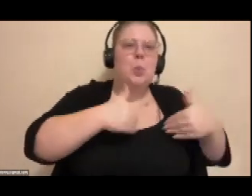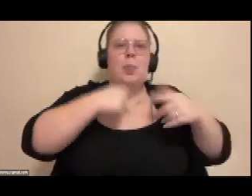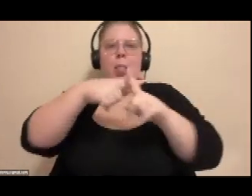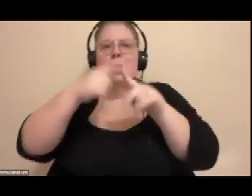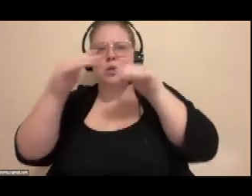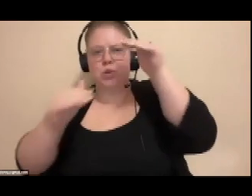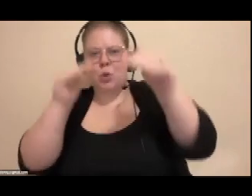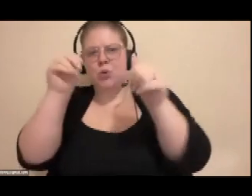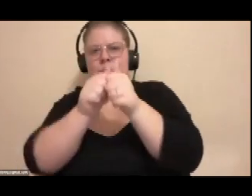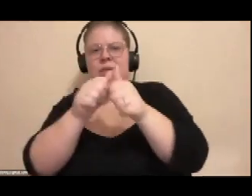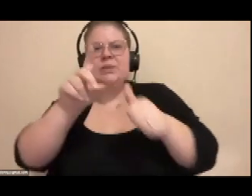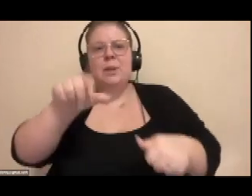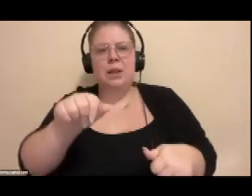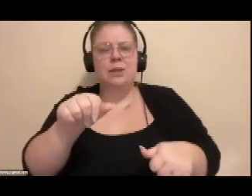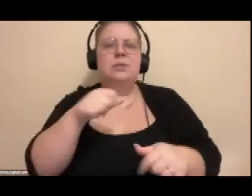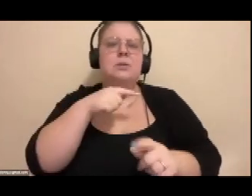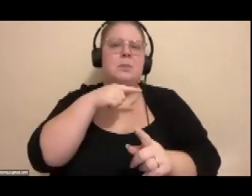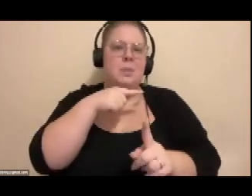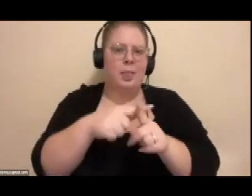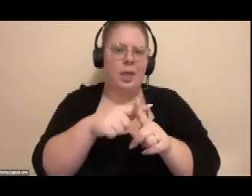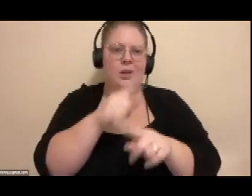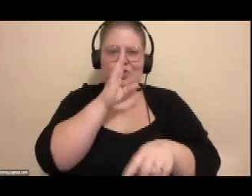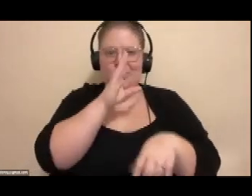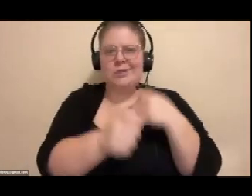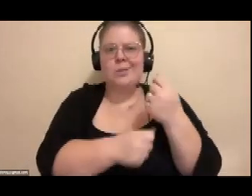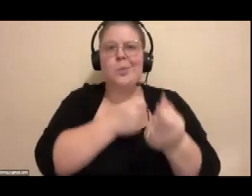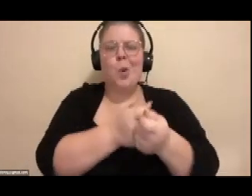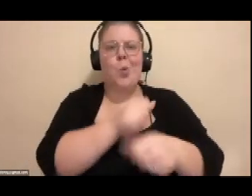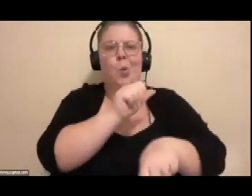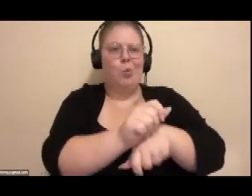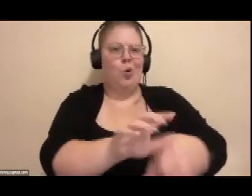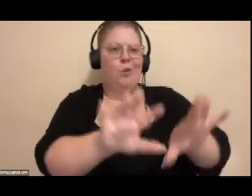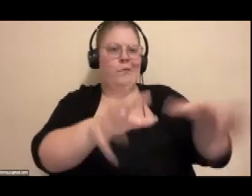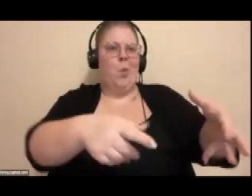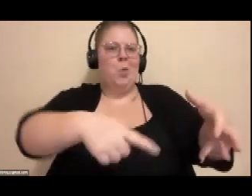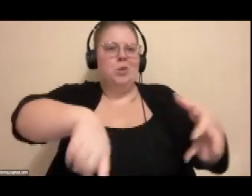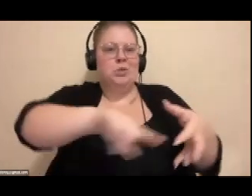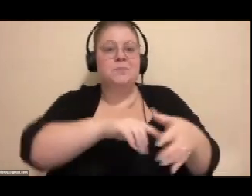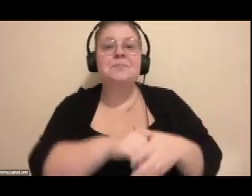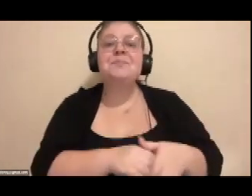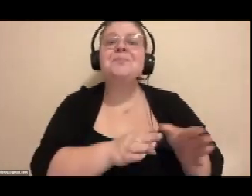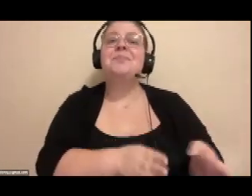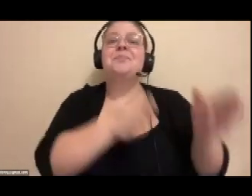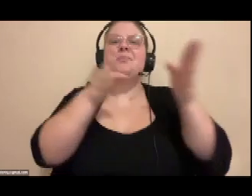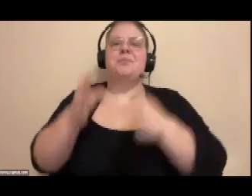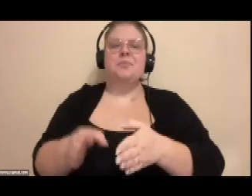disabilities and the direct support workforce. Next we have Ari Ne'eman.